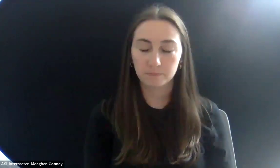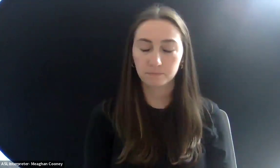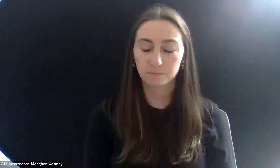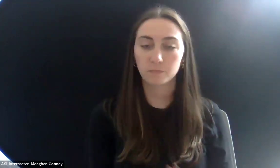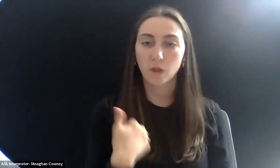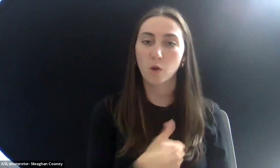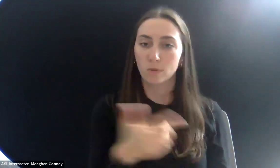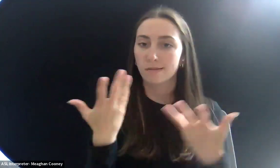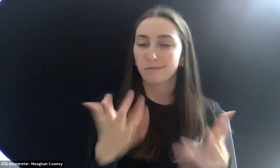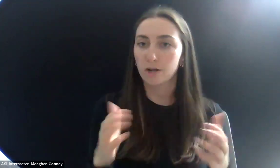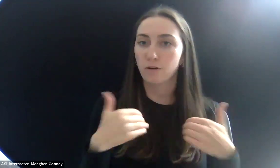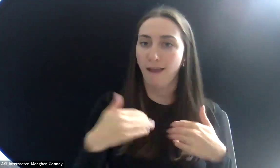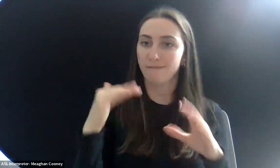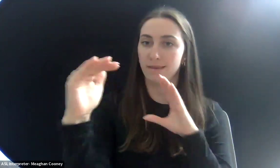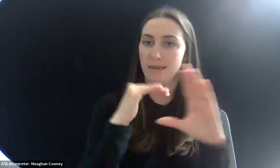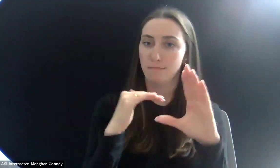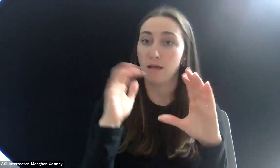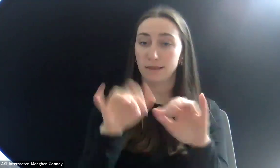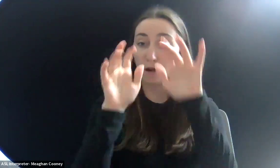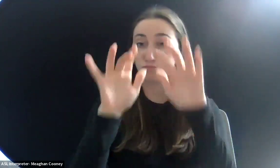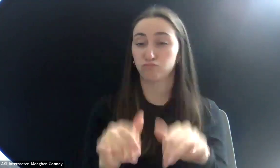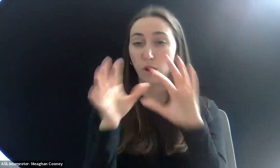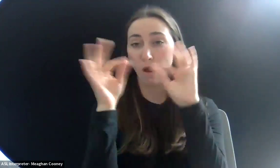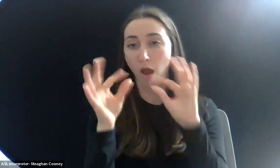where those comments can be sent later in the slide deck.